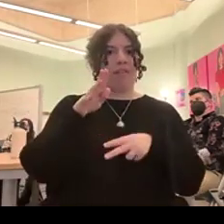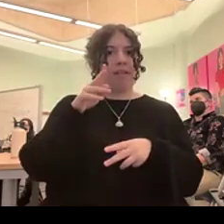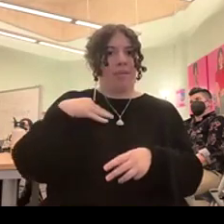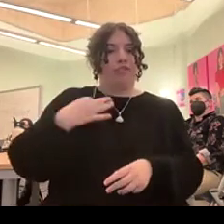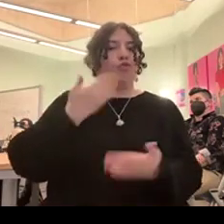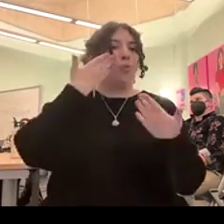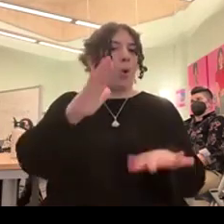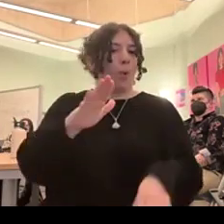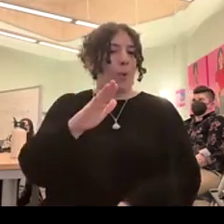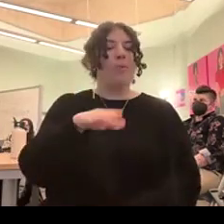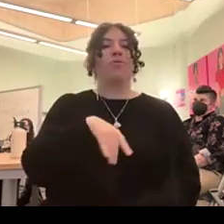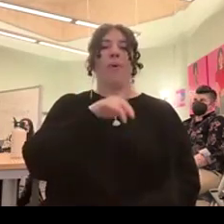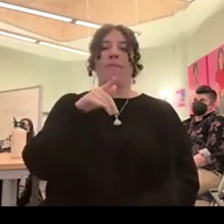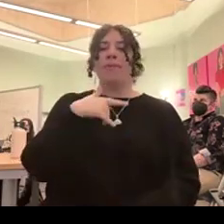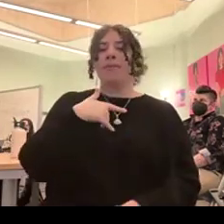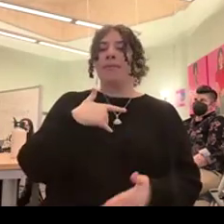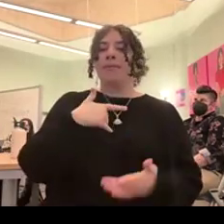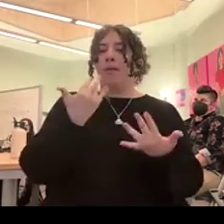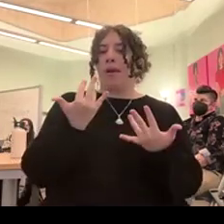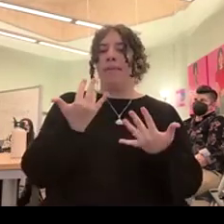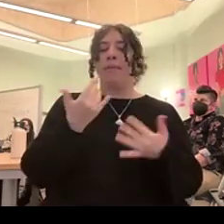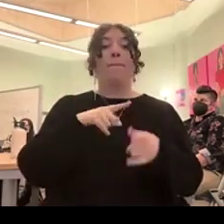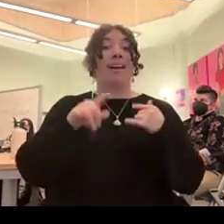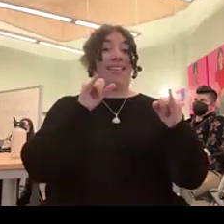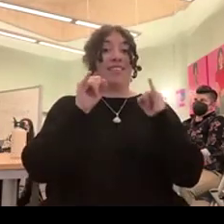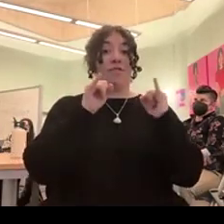that's as far as I went in terms of disclosing on application materials.